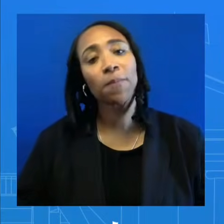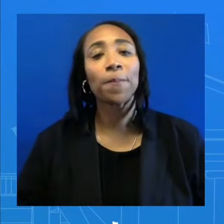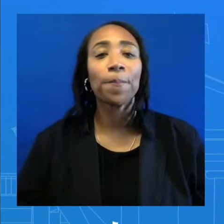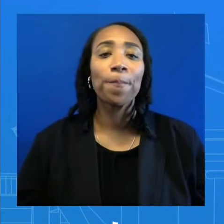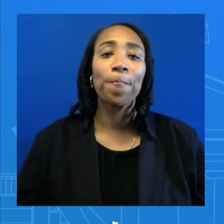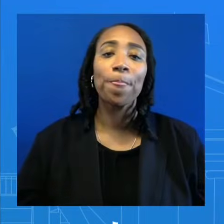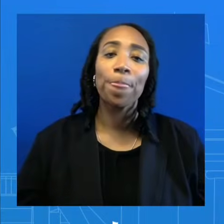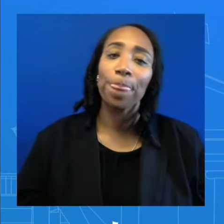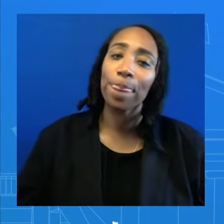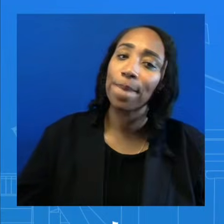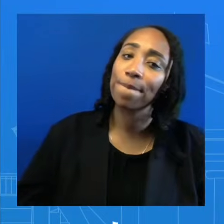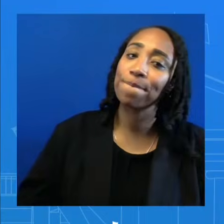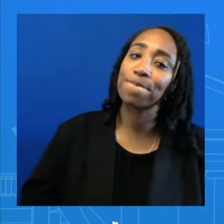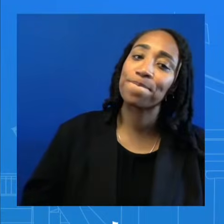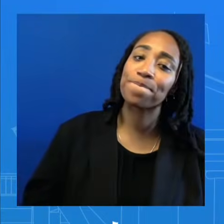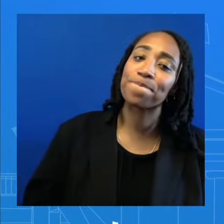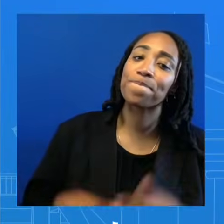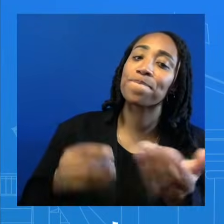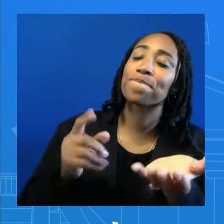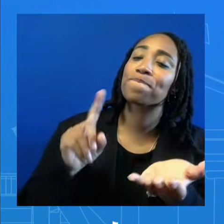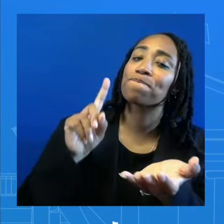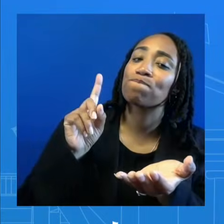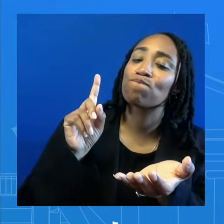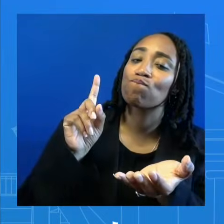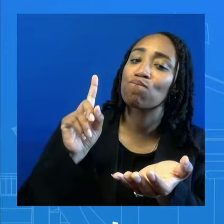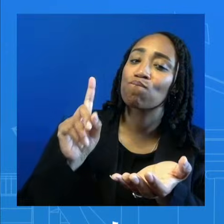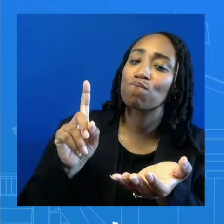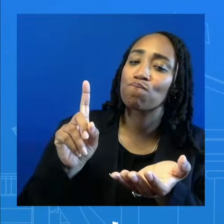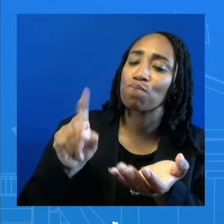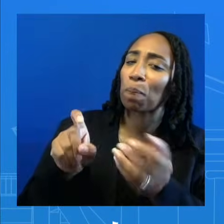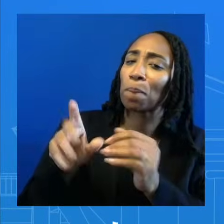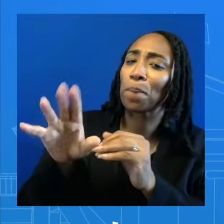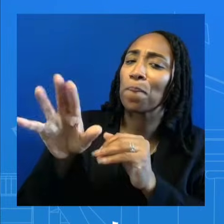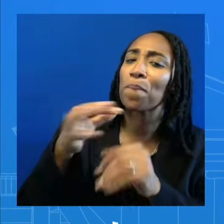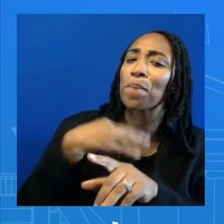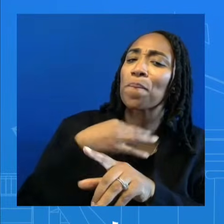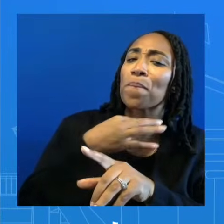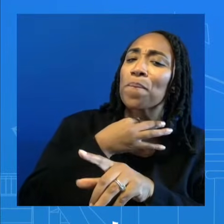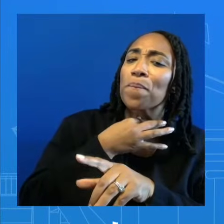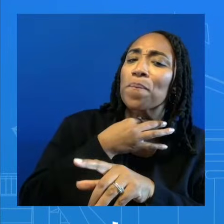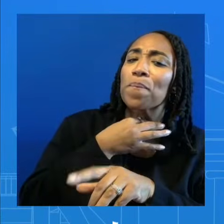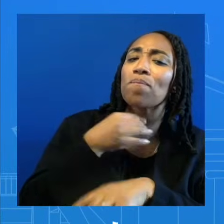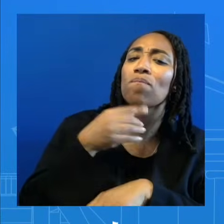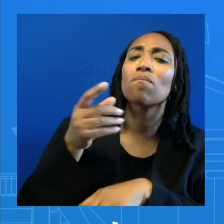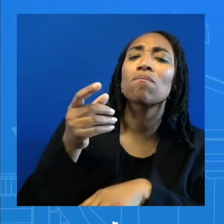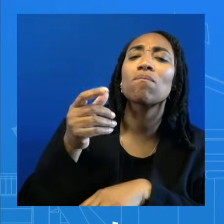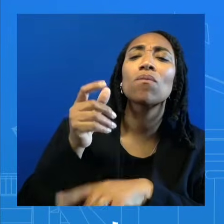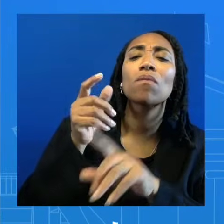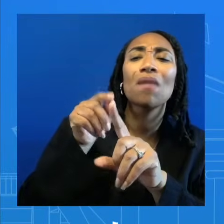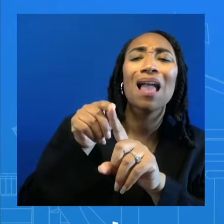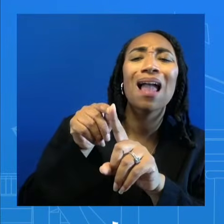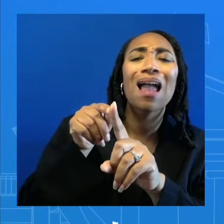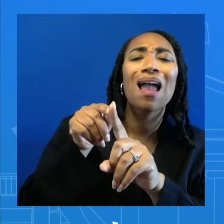This is -- what you see today, that was far from this being his first -- right? I think we can't forget that --